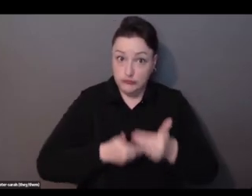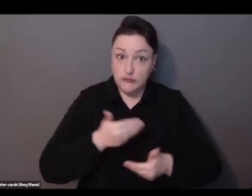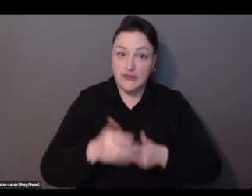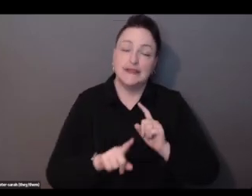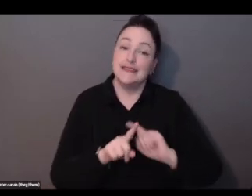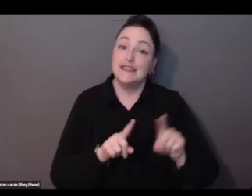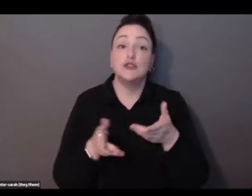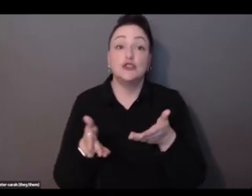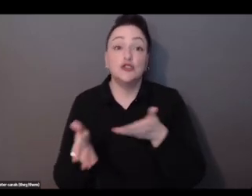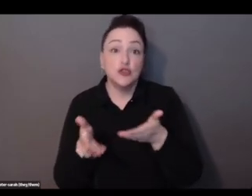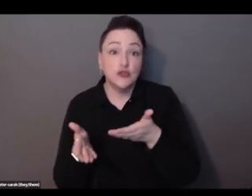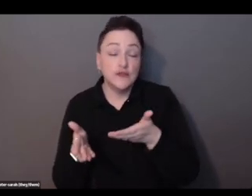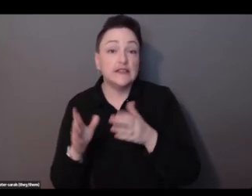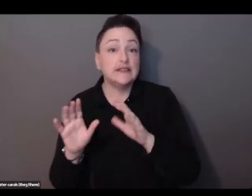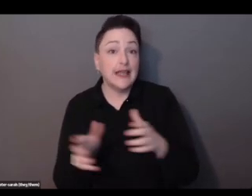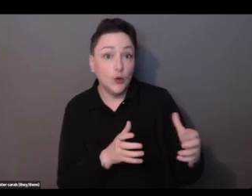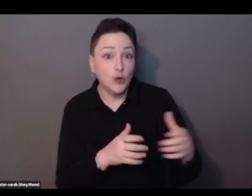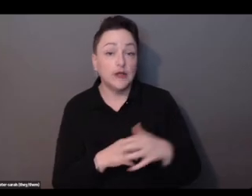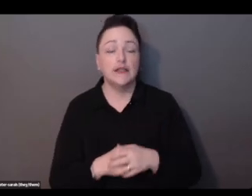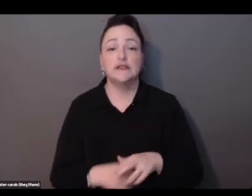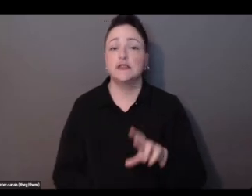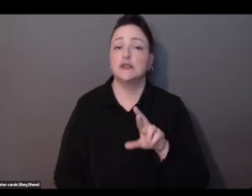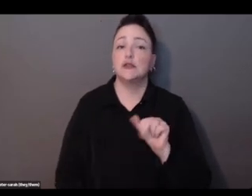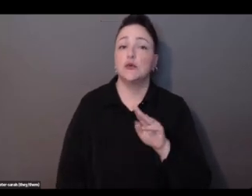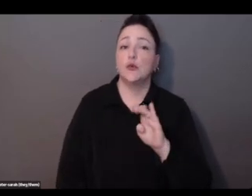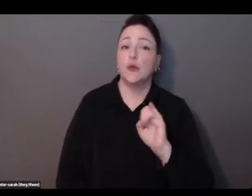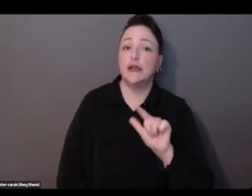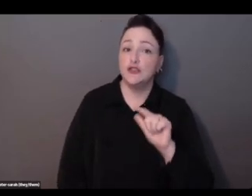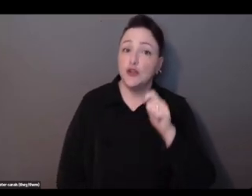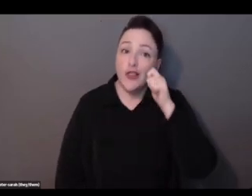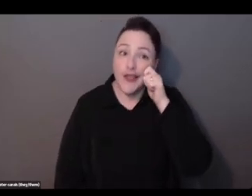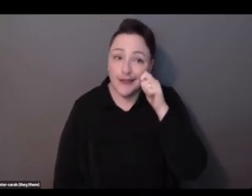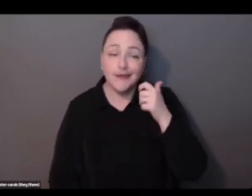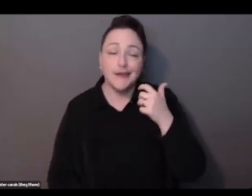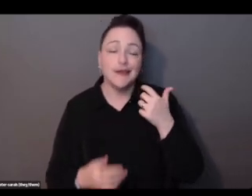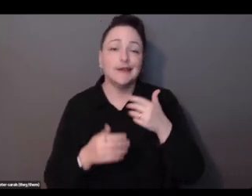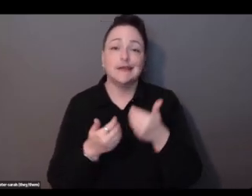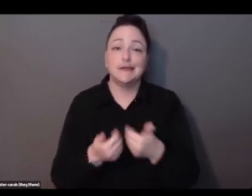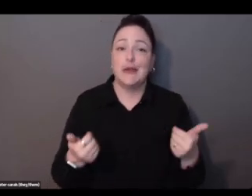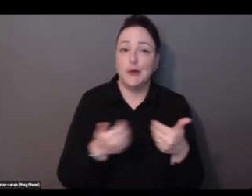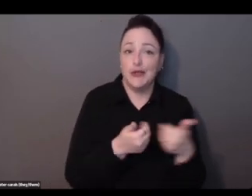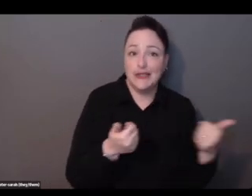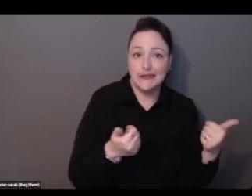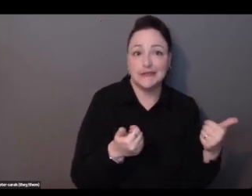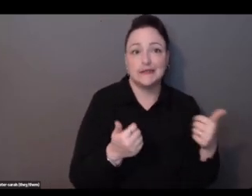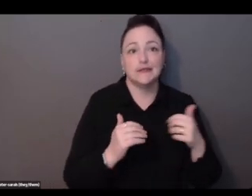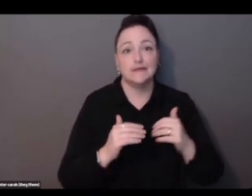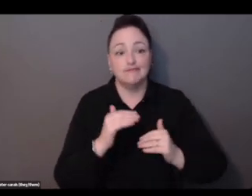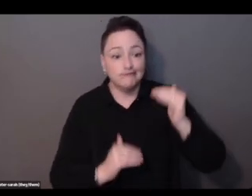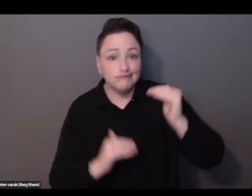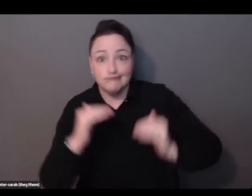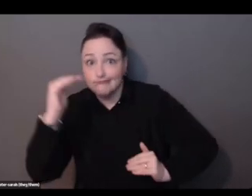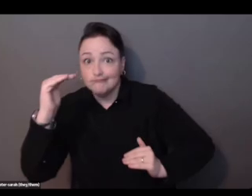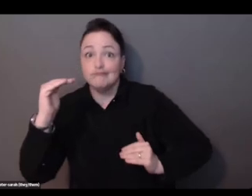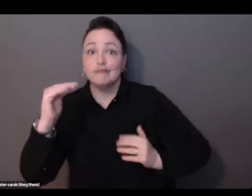racial and ethnic disparities in- across different service categories specifically or